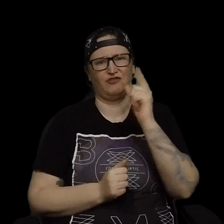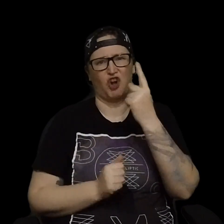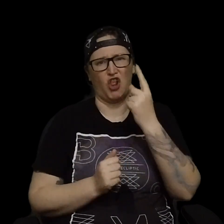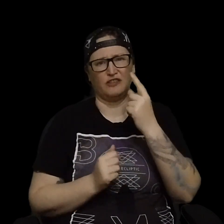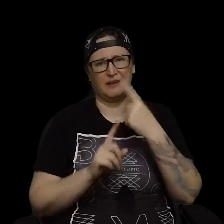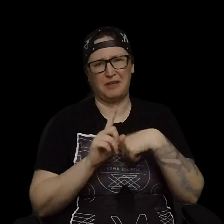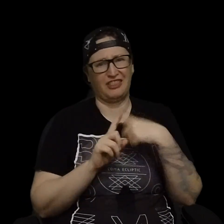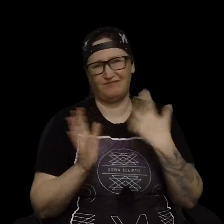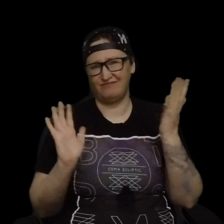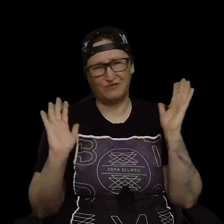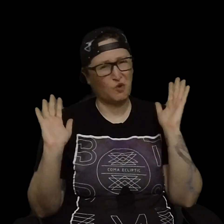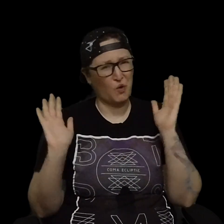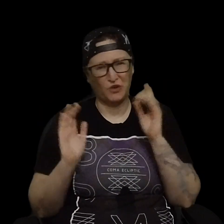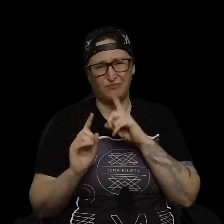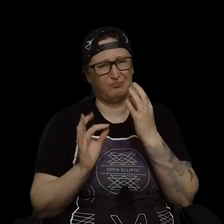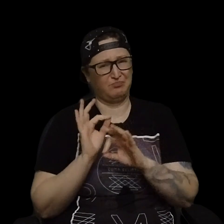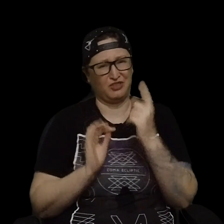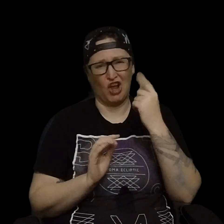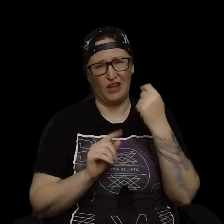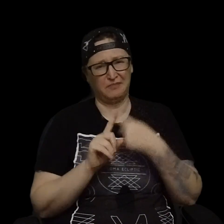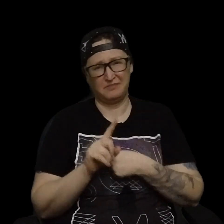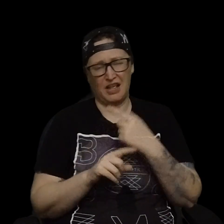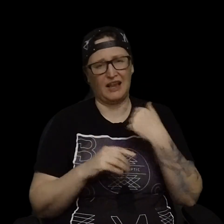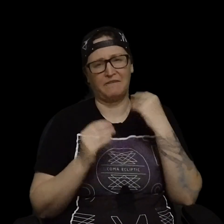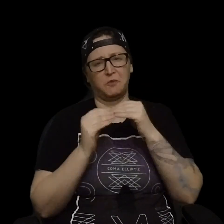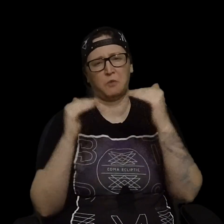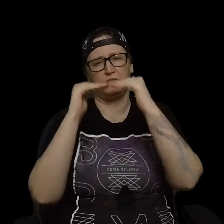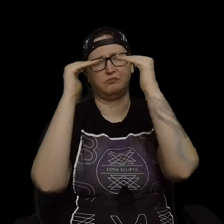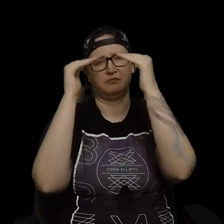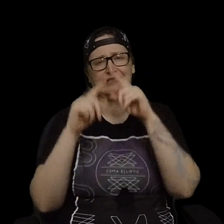it starts at just a dollar a month that's all something really simple just a dollar a month and